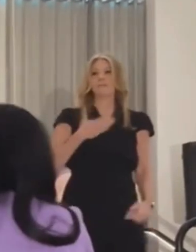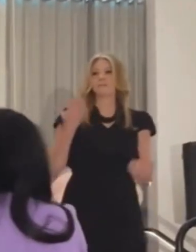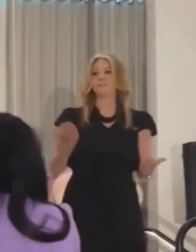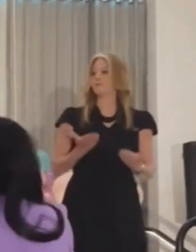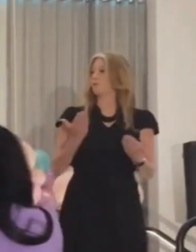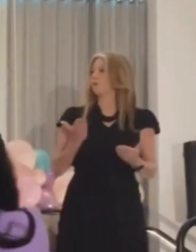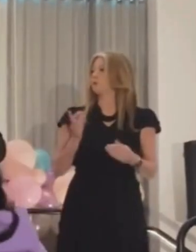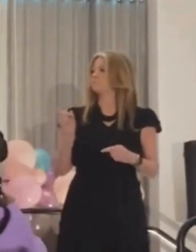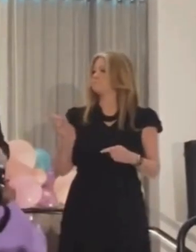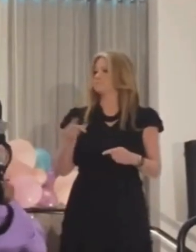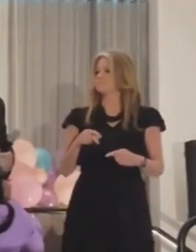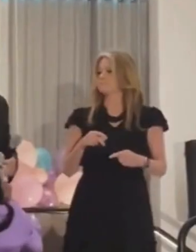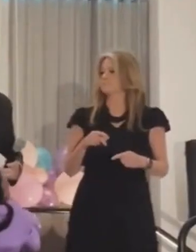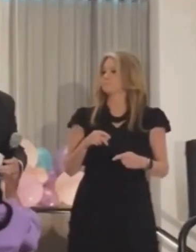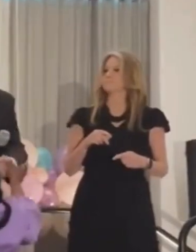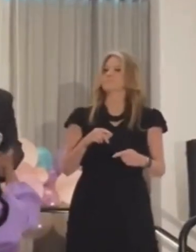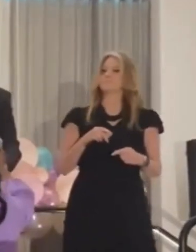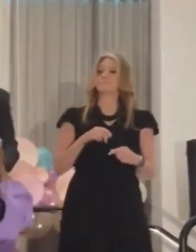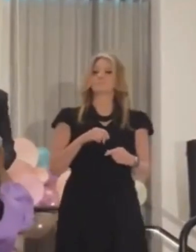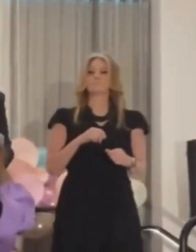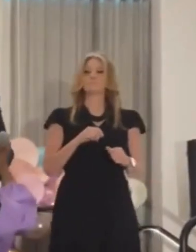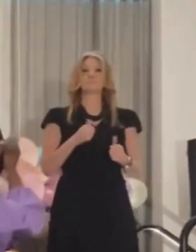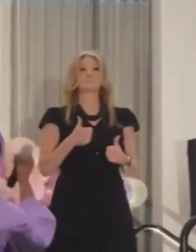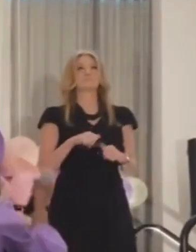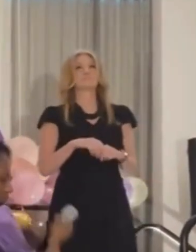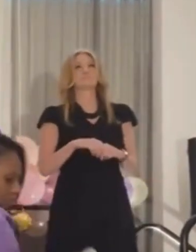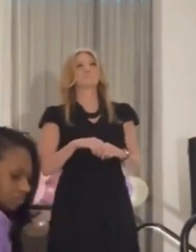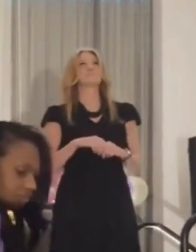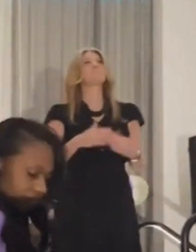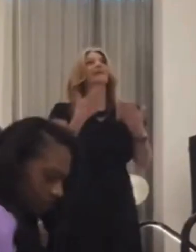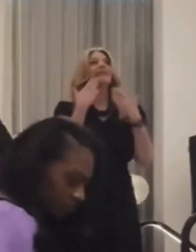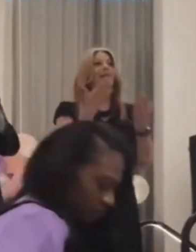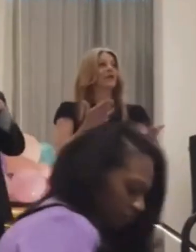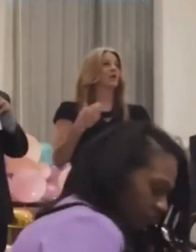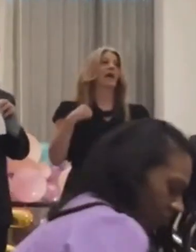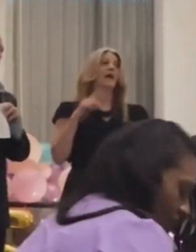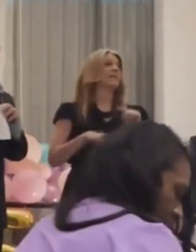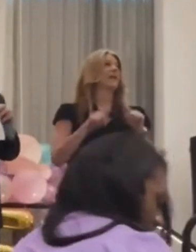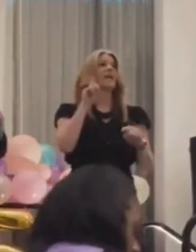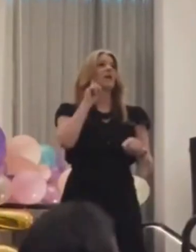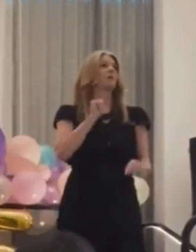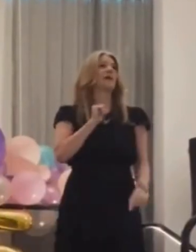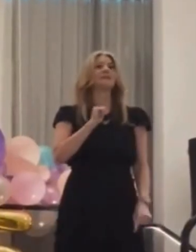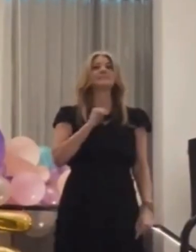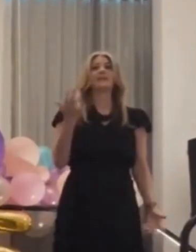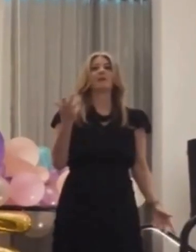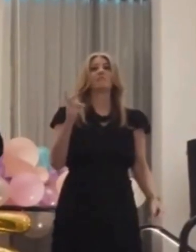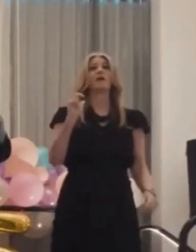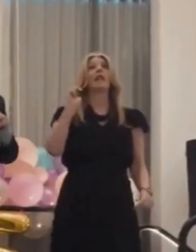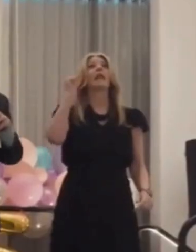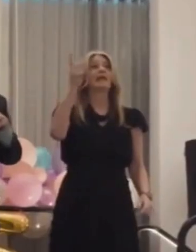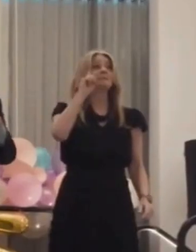Thank you, I can't hear myself. I'm late deafened.